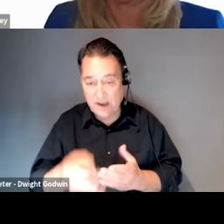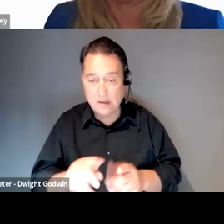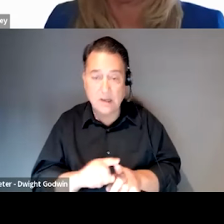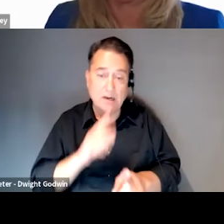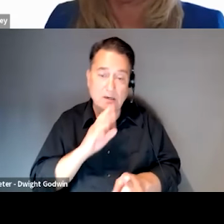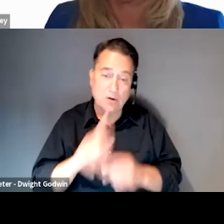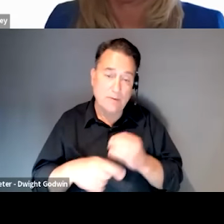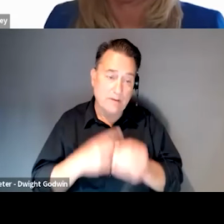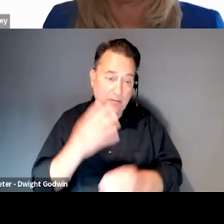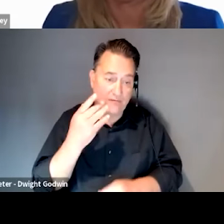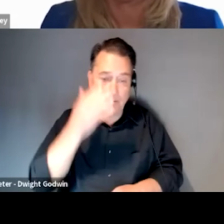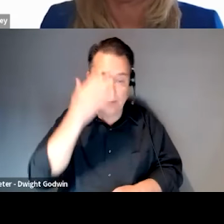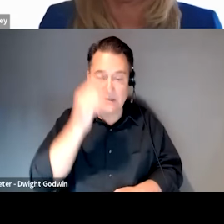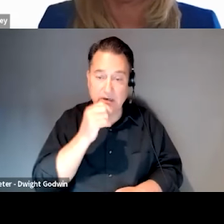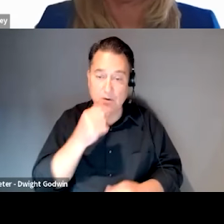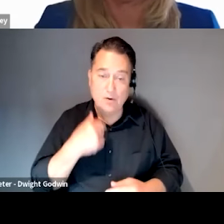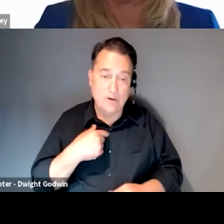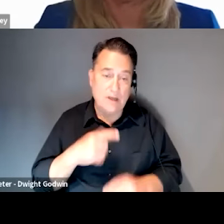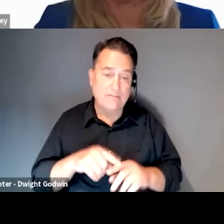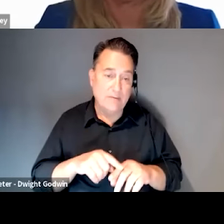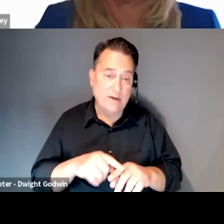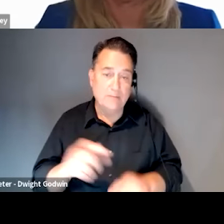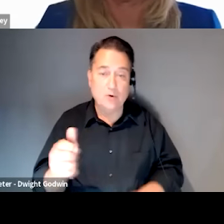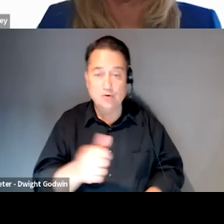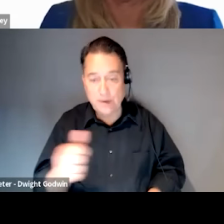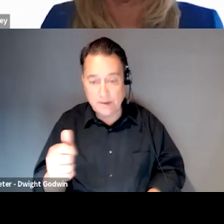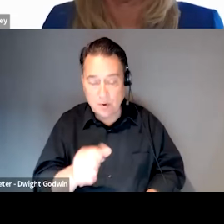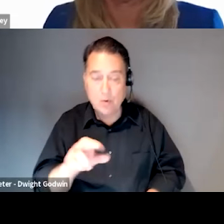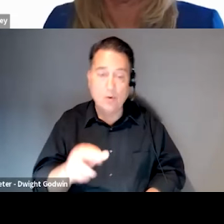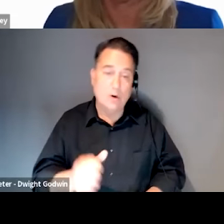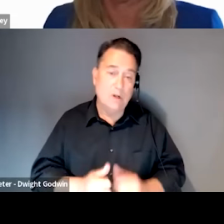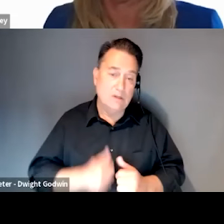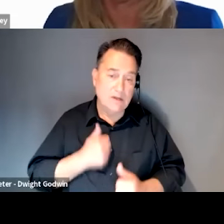because they don't have reliable transportation or maybe they live too far from services